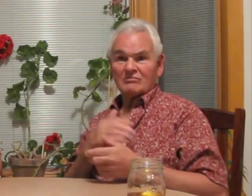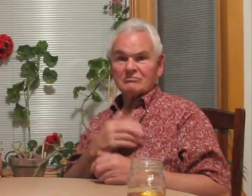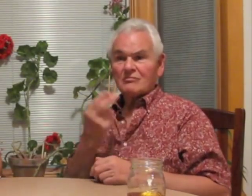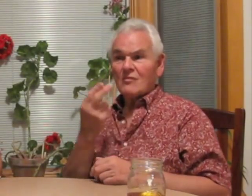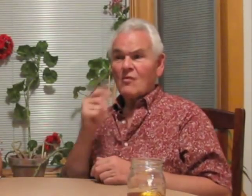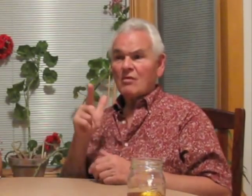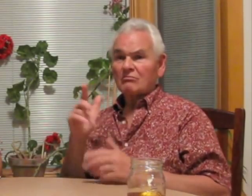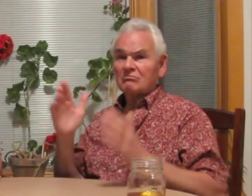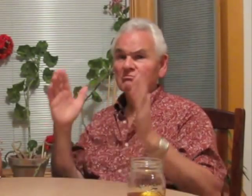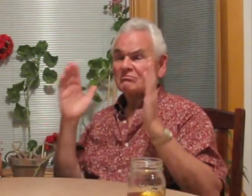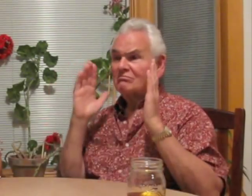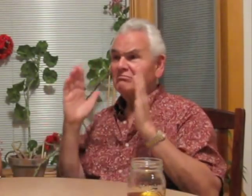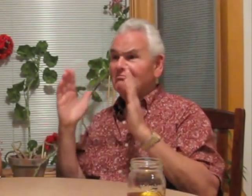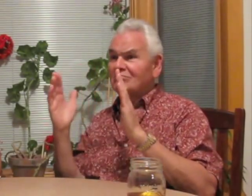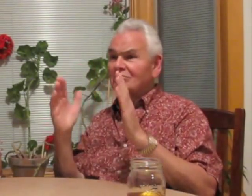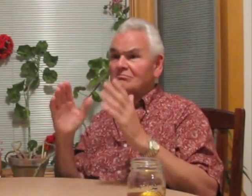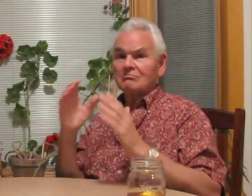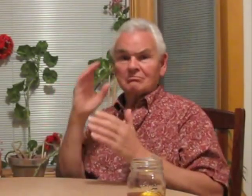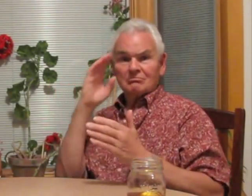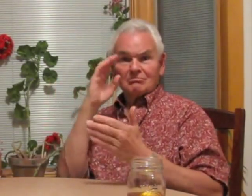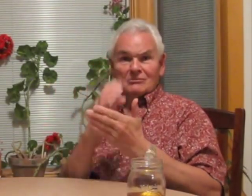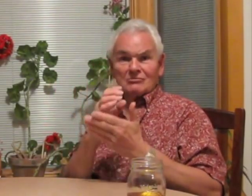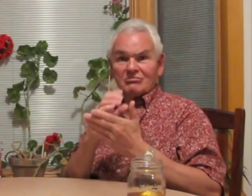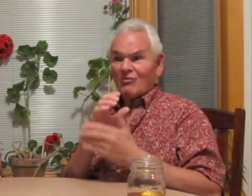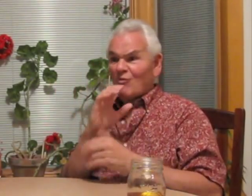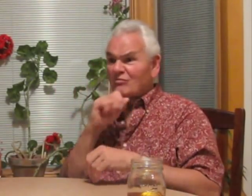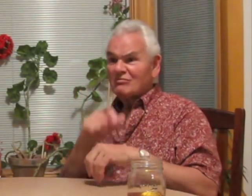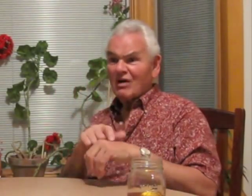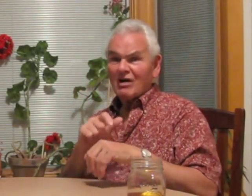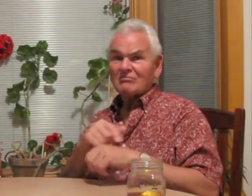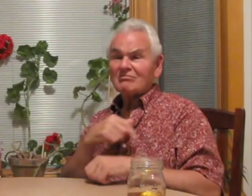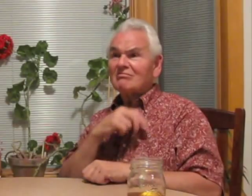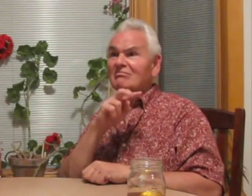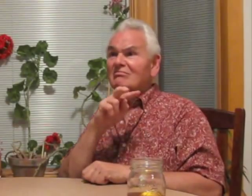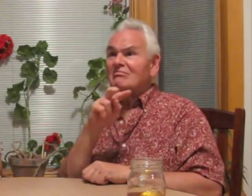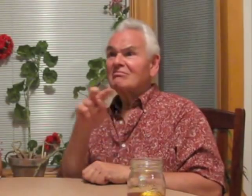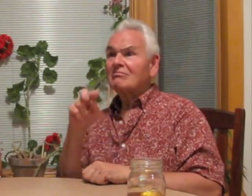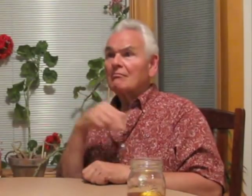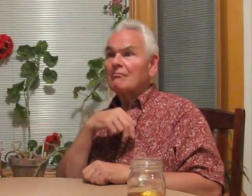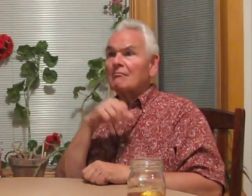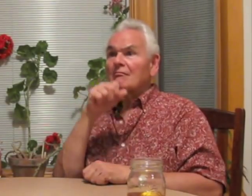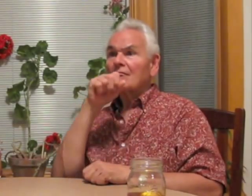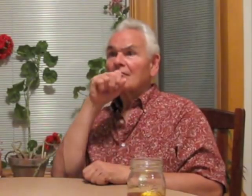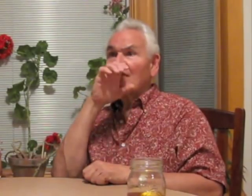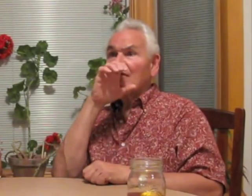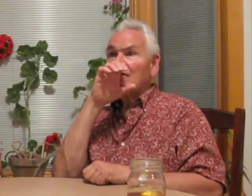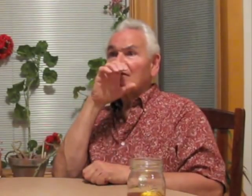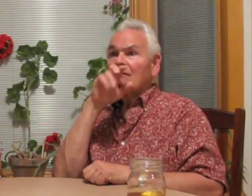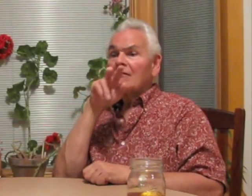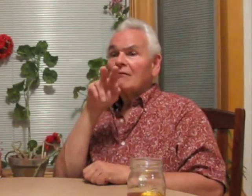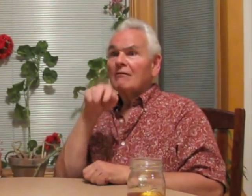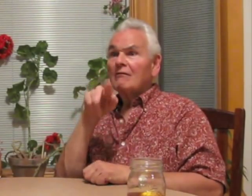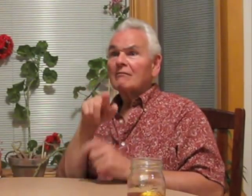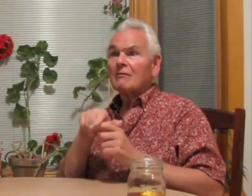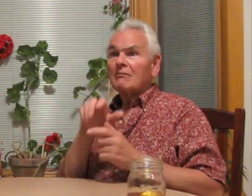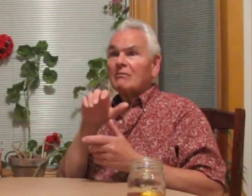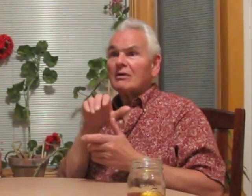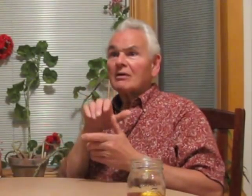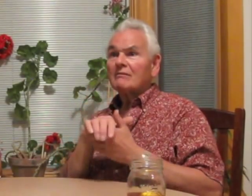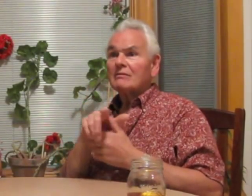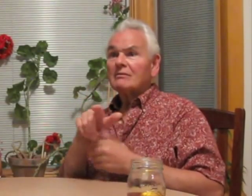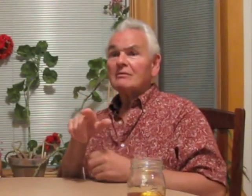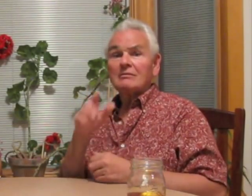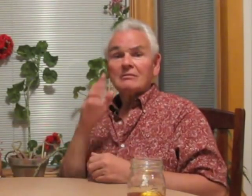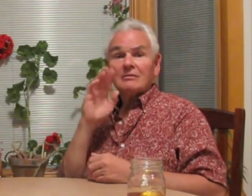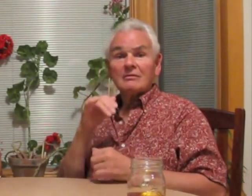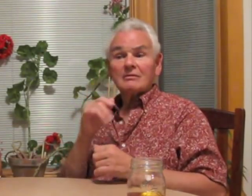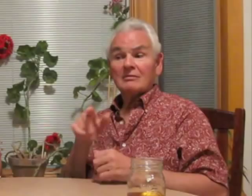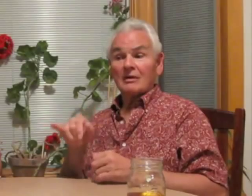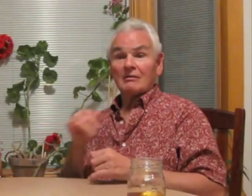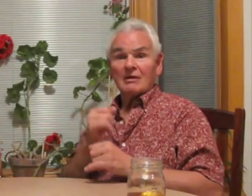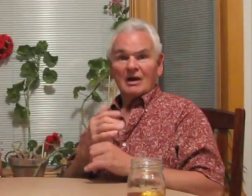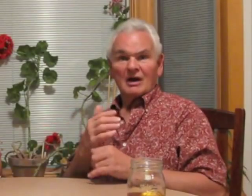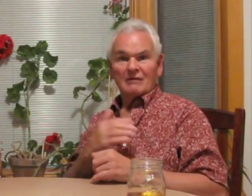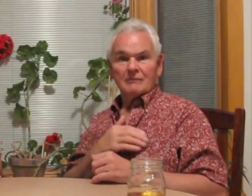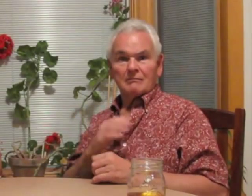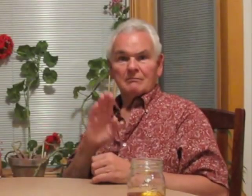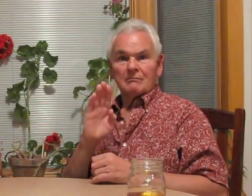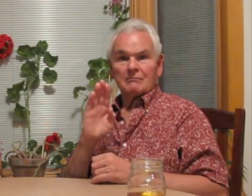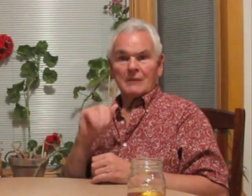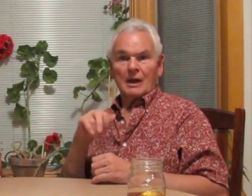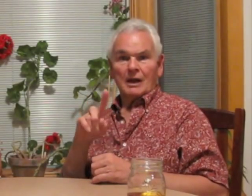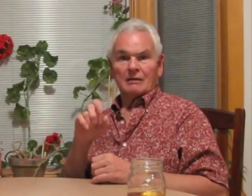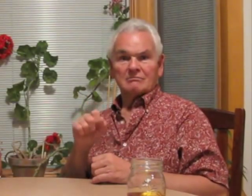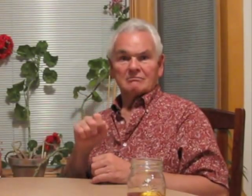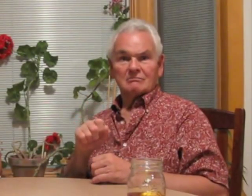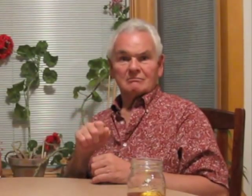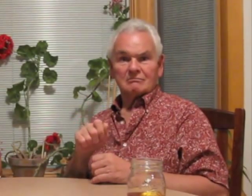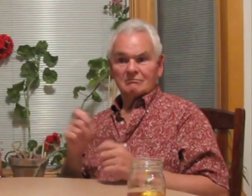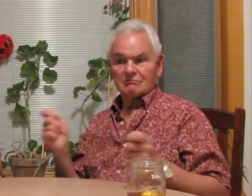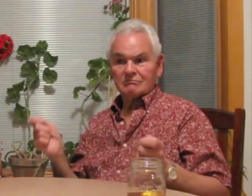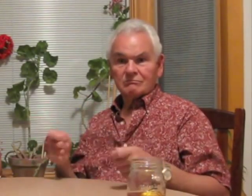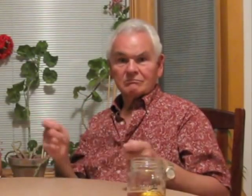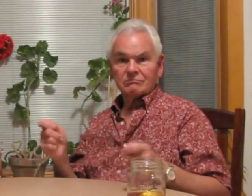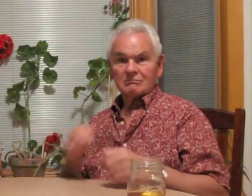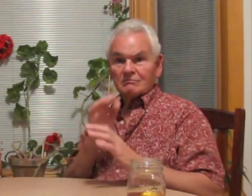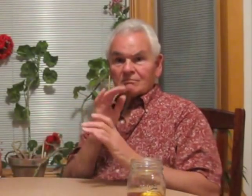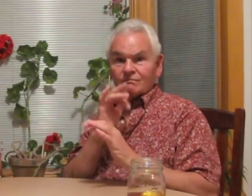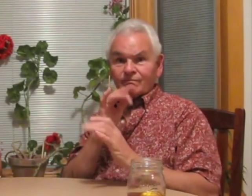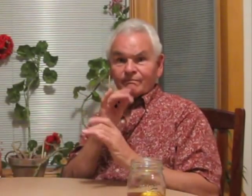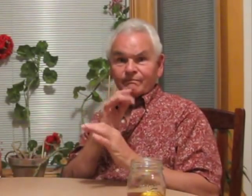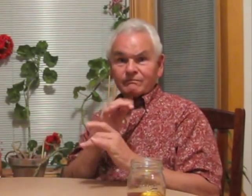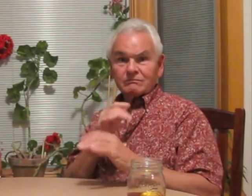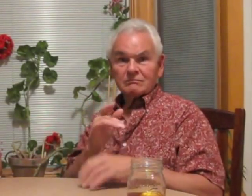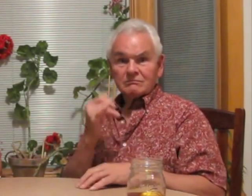Also, the school had a hall full of old-time pictures. While I was looking around, I reacted with disbelief that Fanwood had a military band that they played drums, flutes, etc. Imagine that!